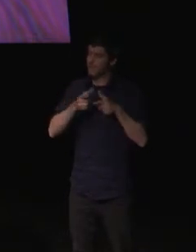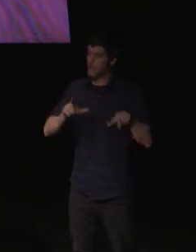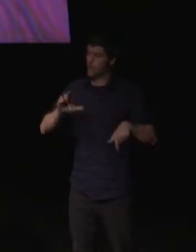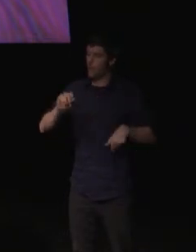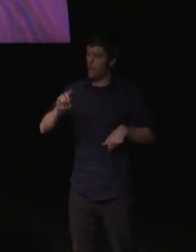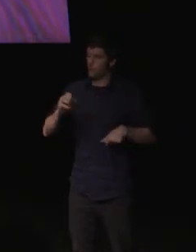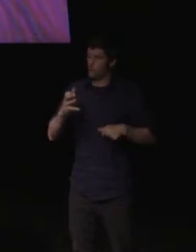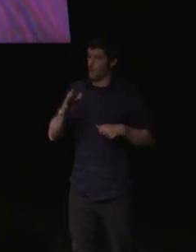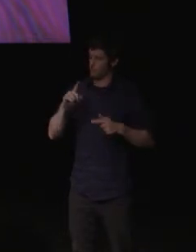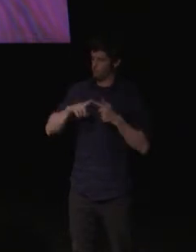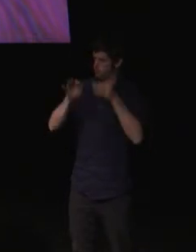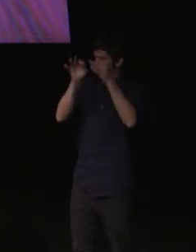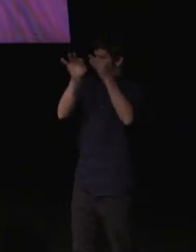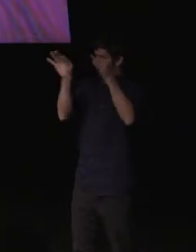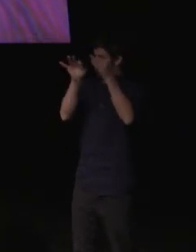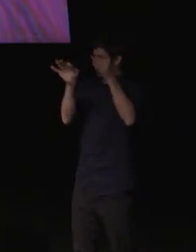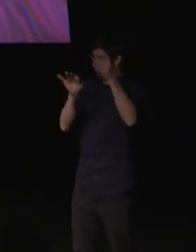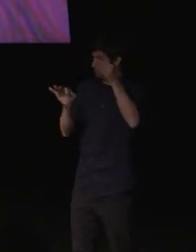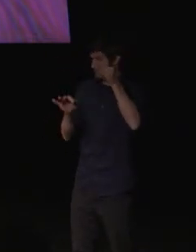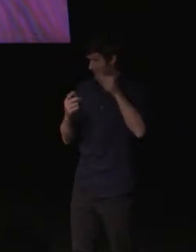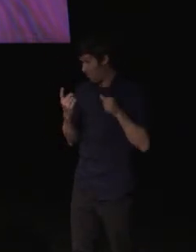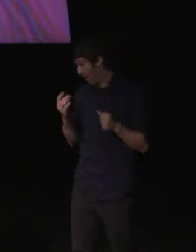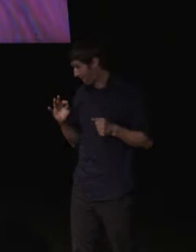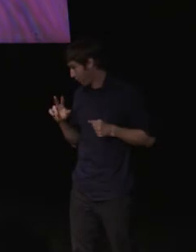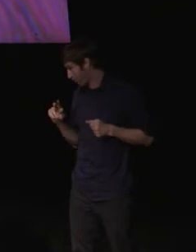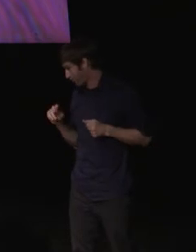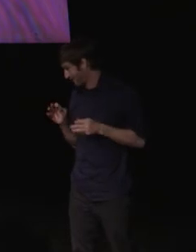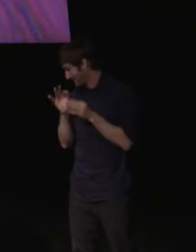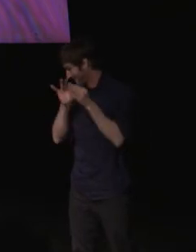one of roughly 30, and that will drive the transcription behaviour.